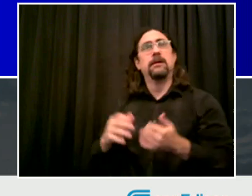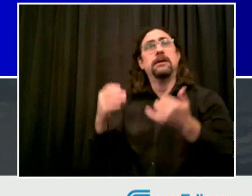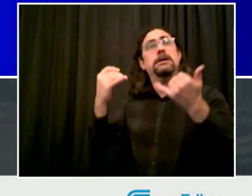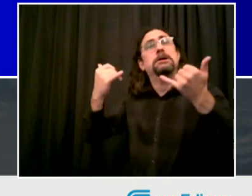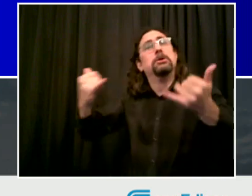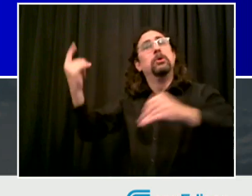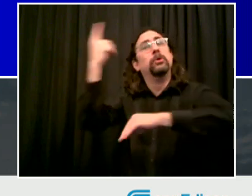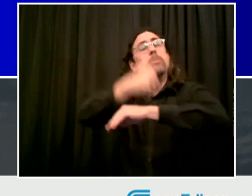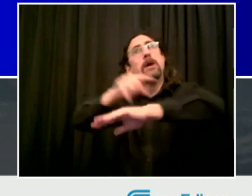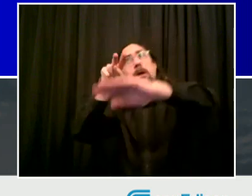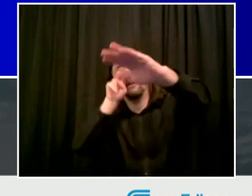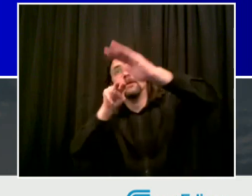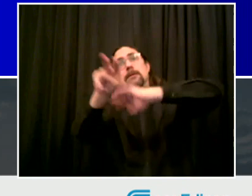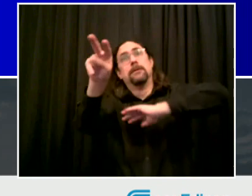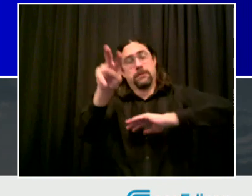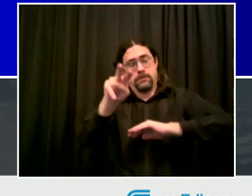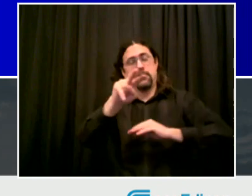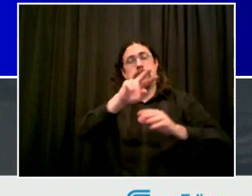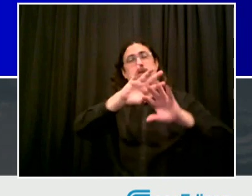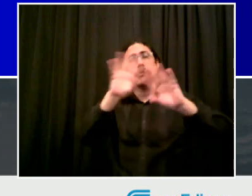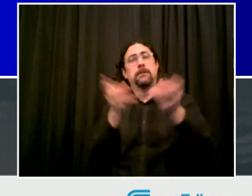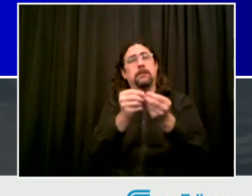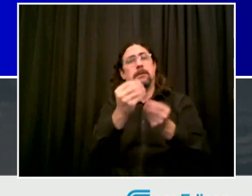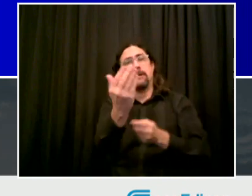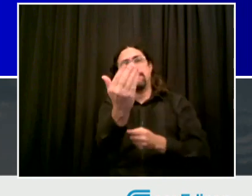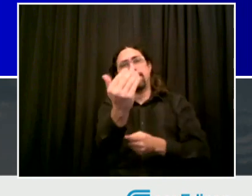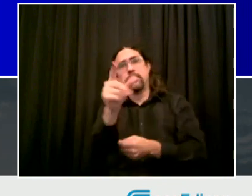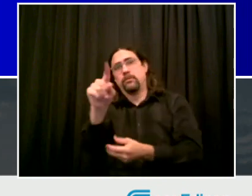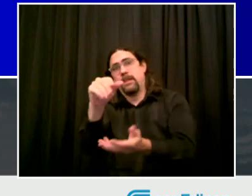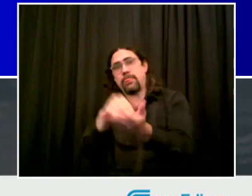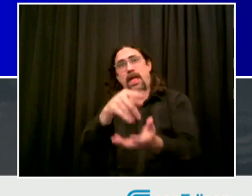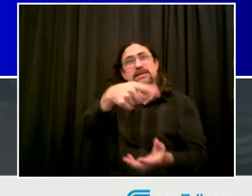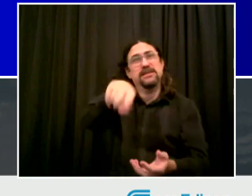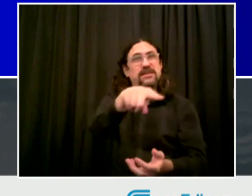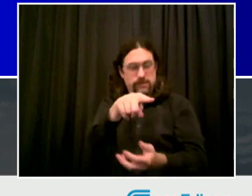RESTORATIONS TODAY.